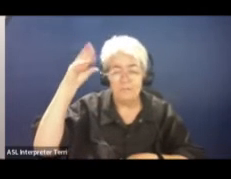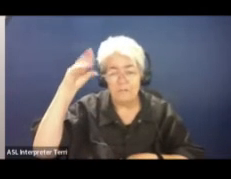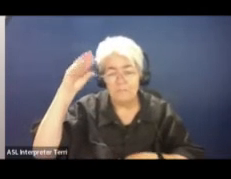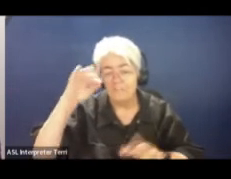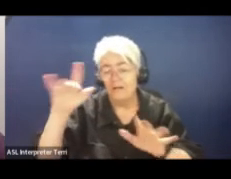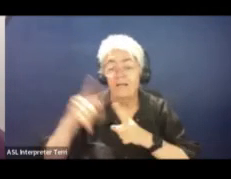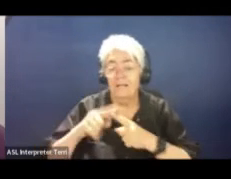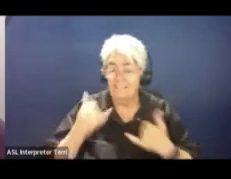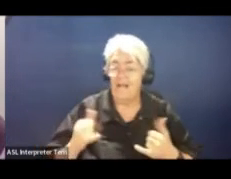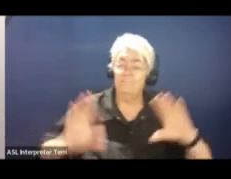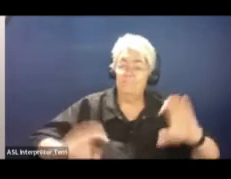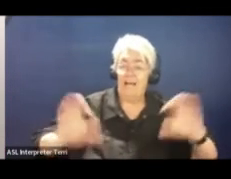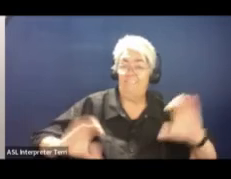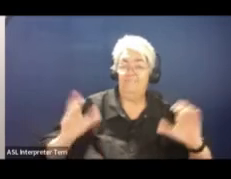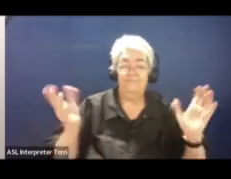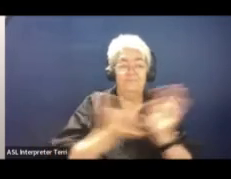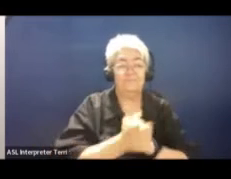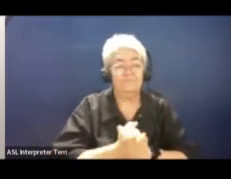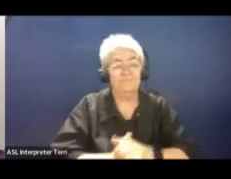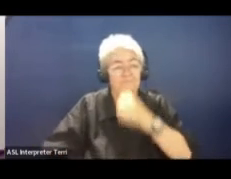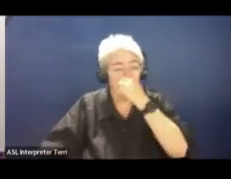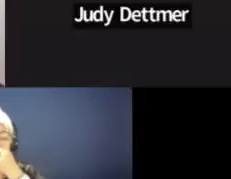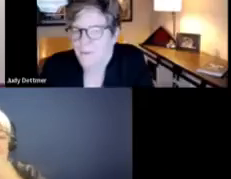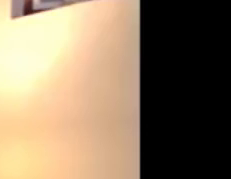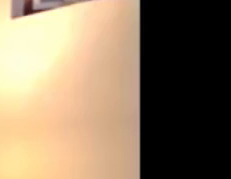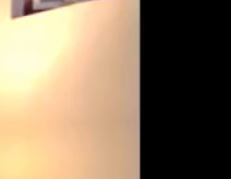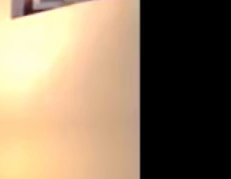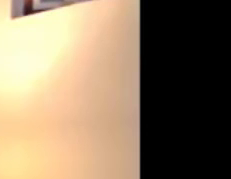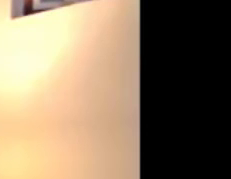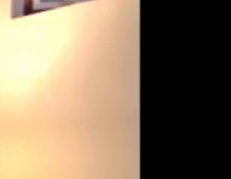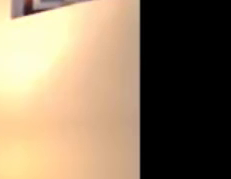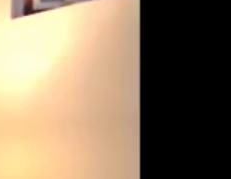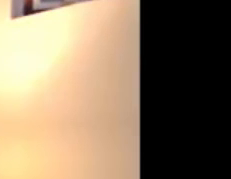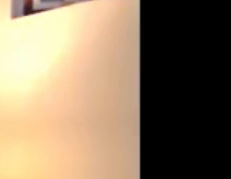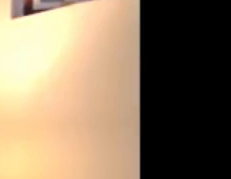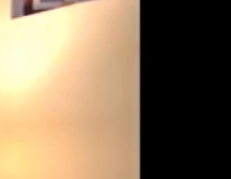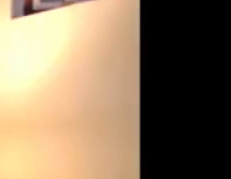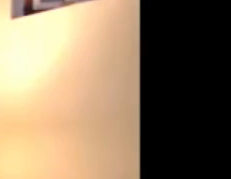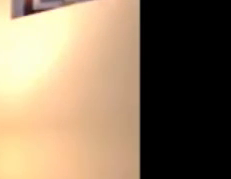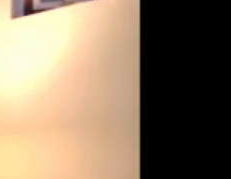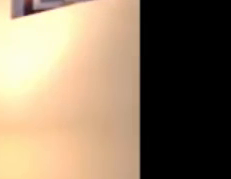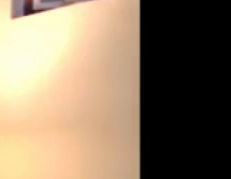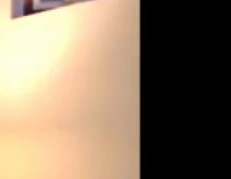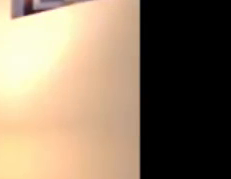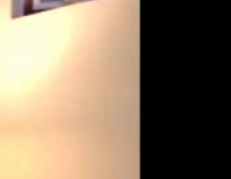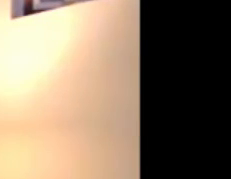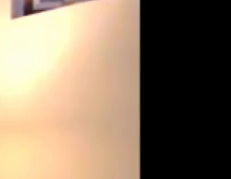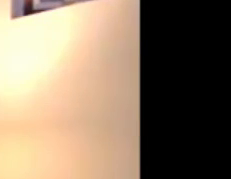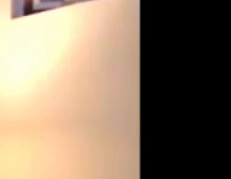to the next slide. Okay, 99 plus